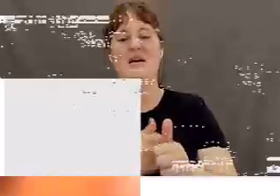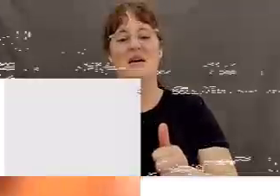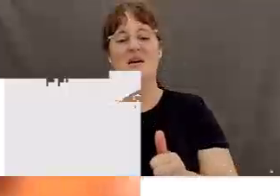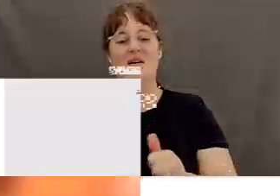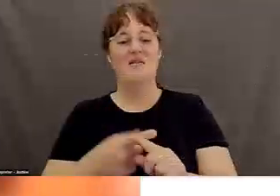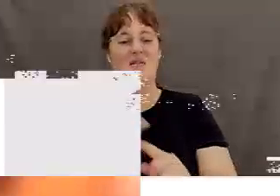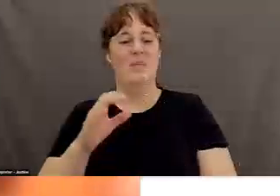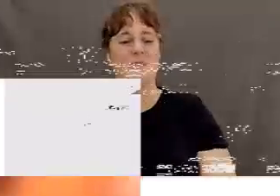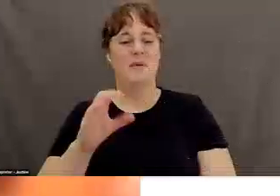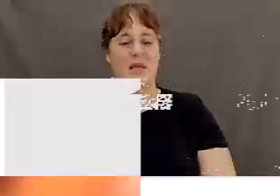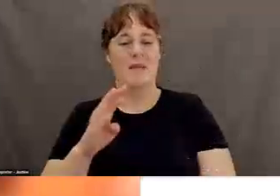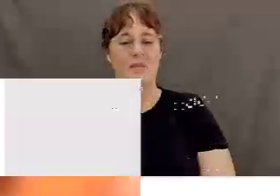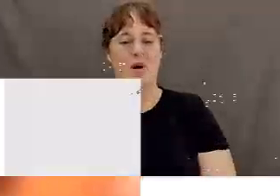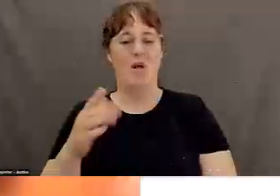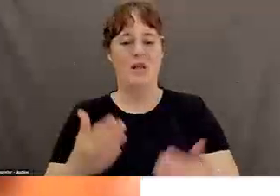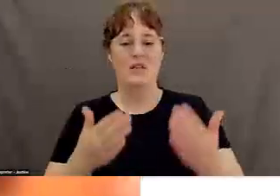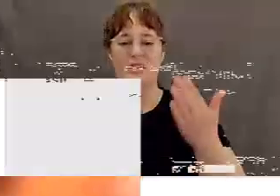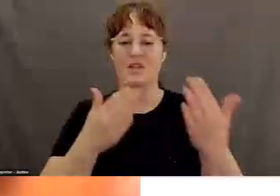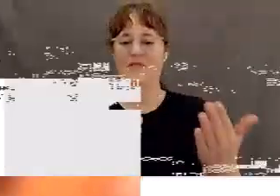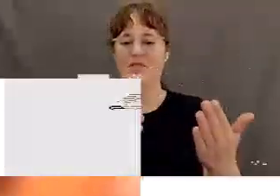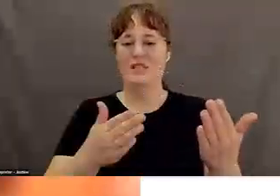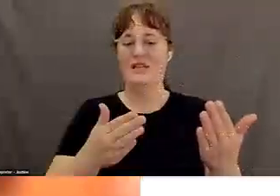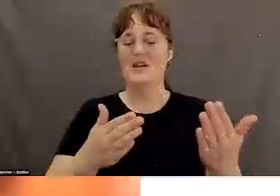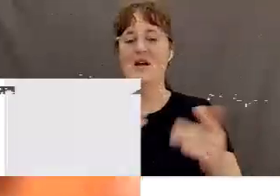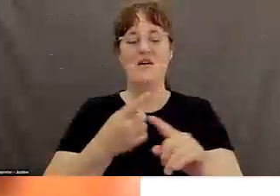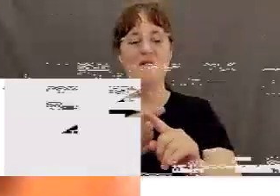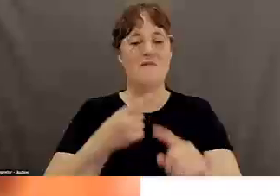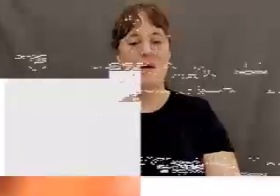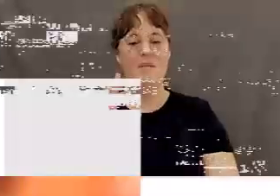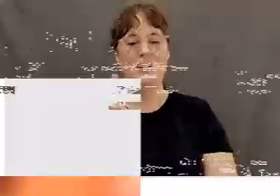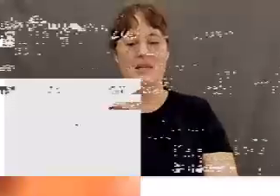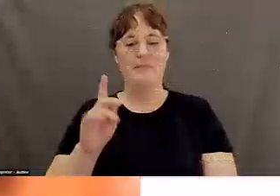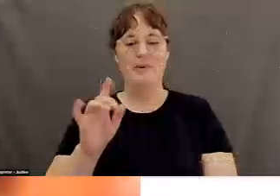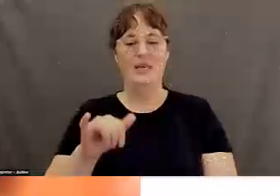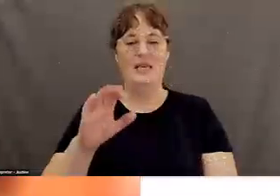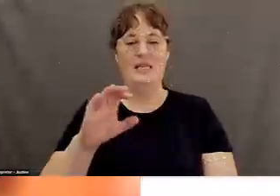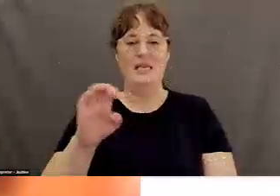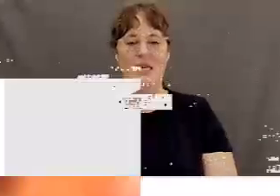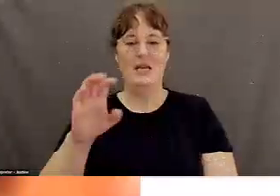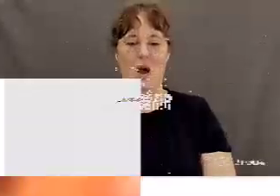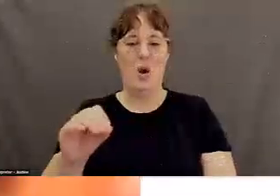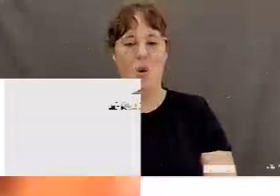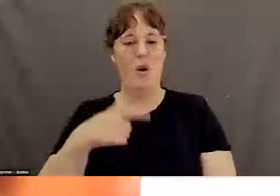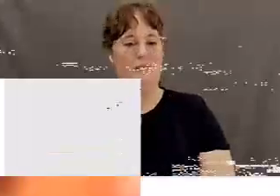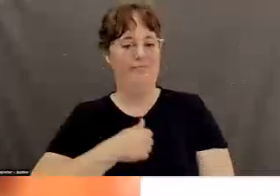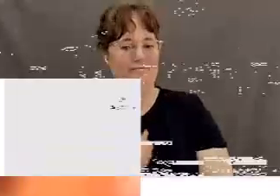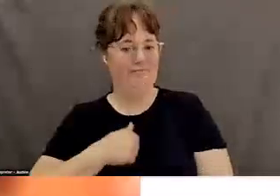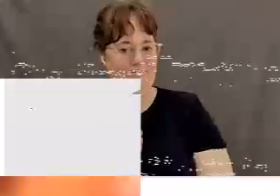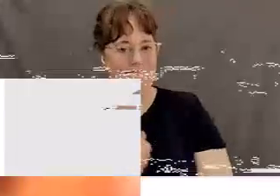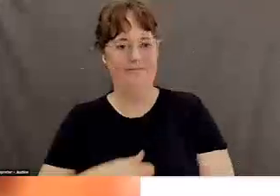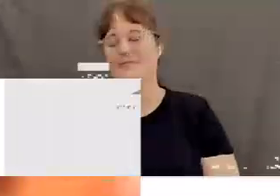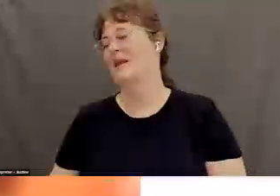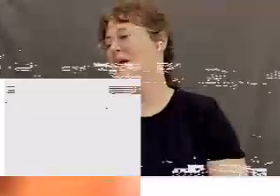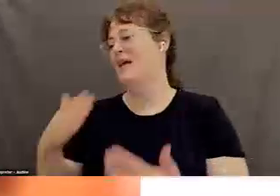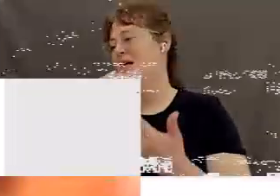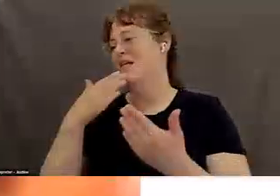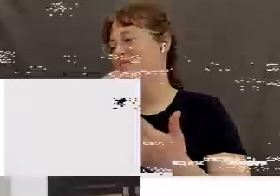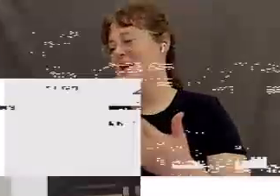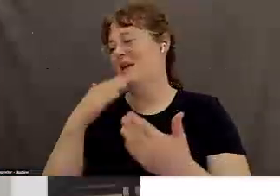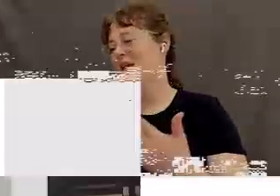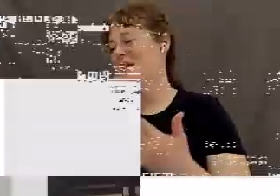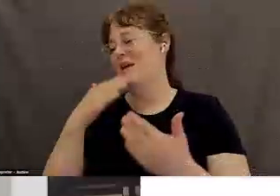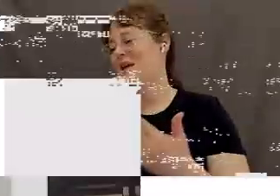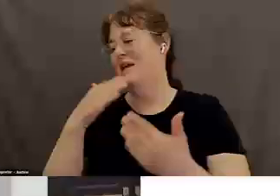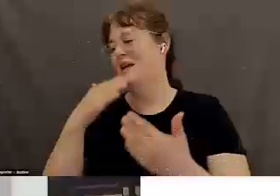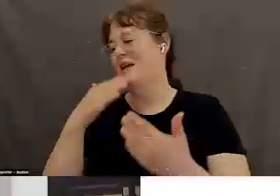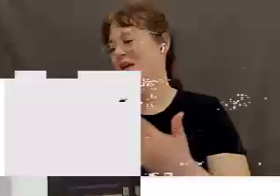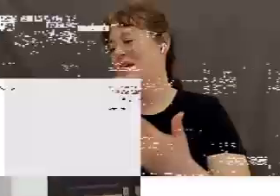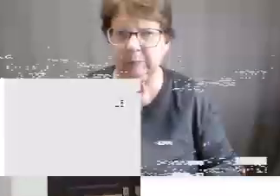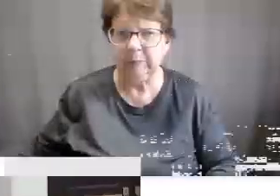Boardroom: her presentation. I apologize. Thank you, Madam Chair, and good afternoon, members of the committee. I'm happy to provide the overview of our